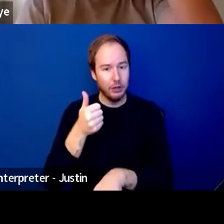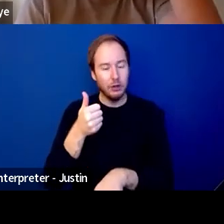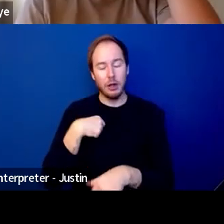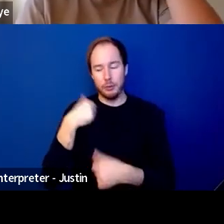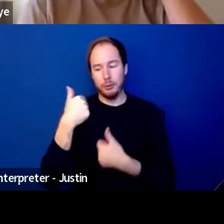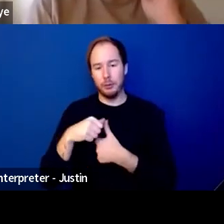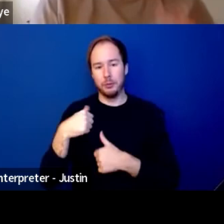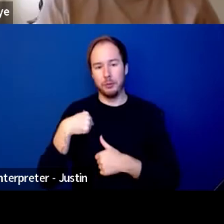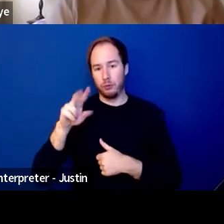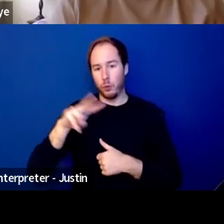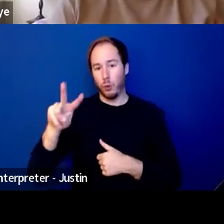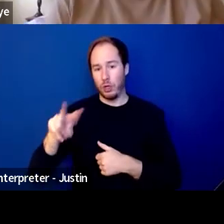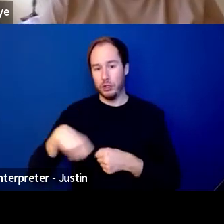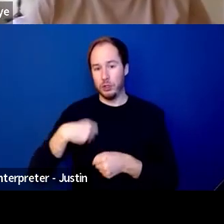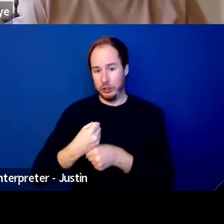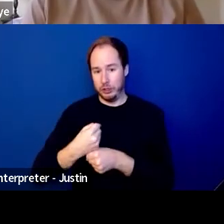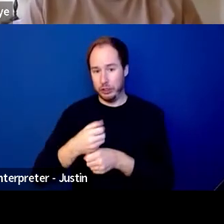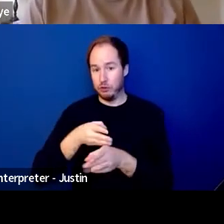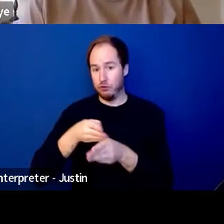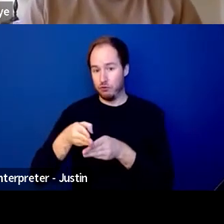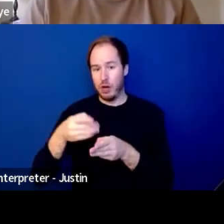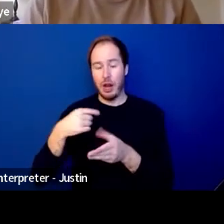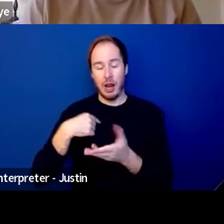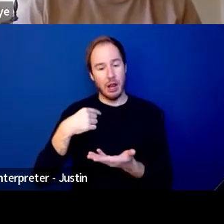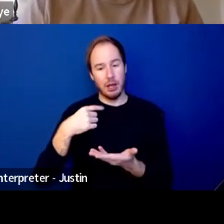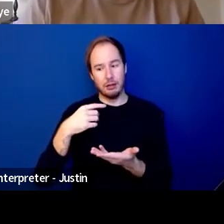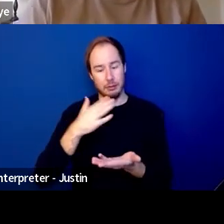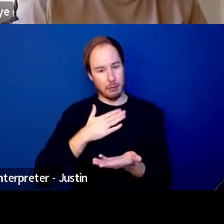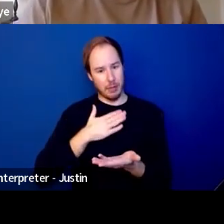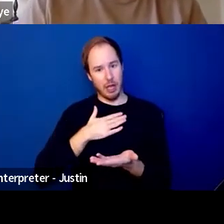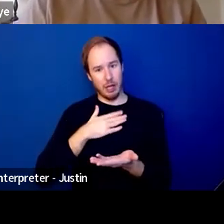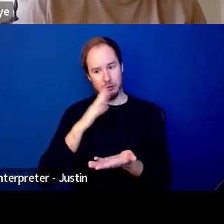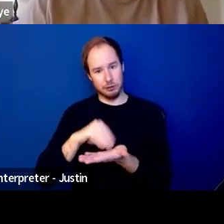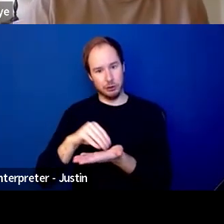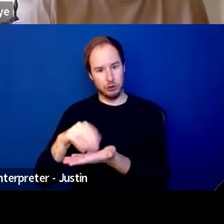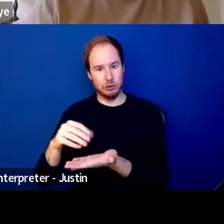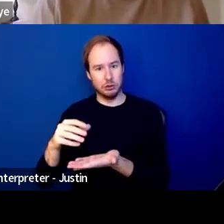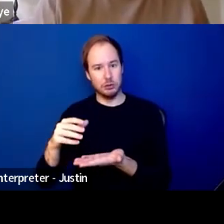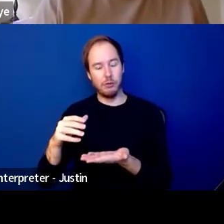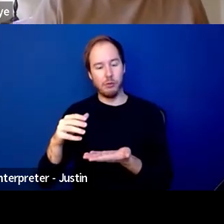I've found that if provided the best way, and what Liz was talking about